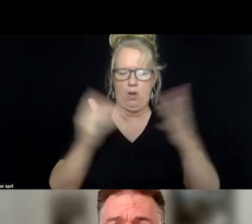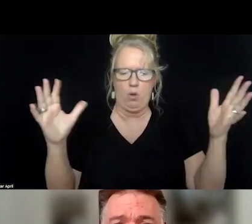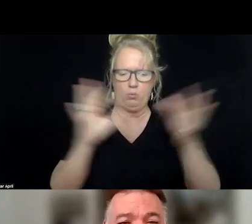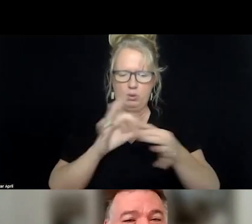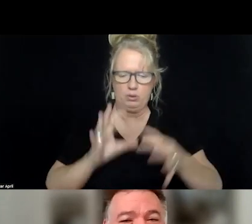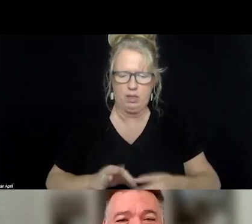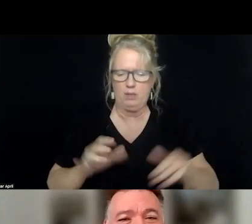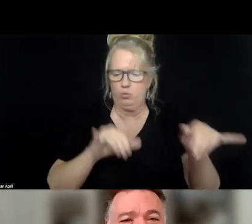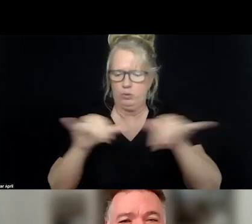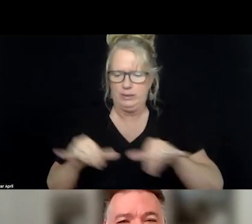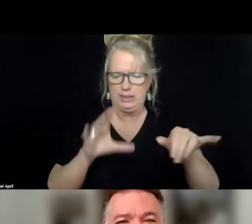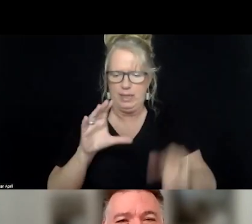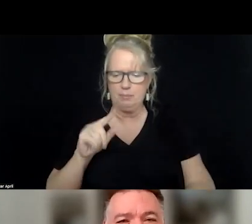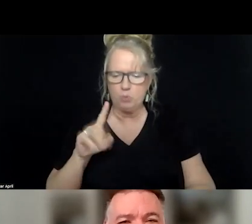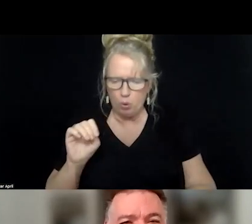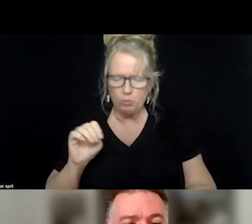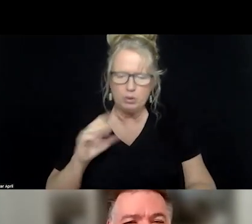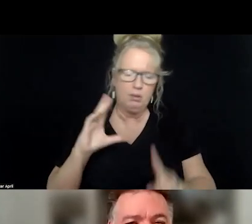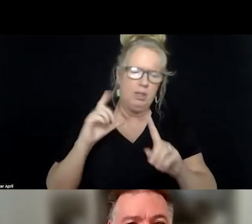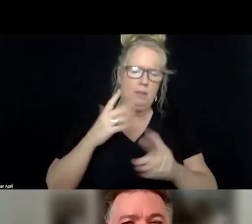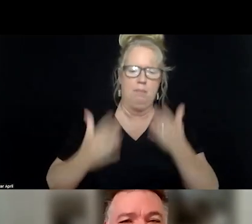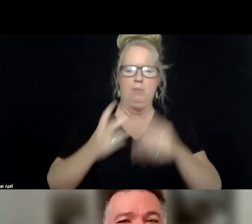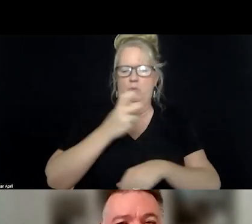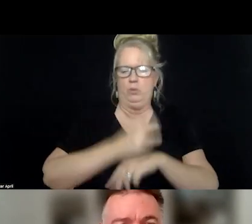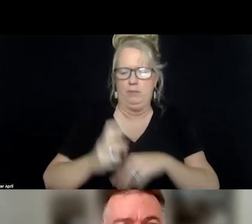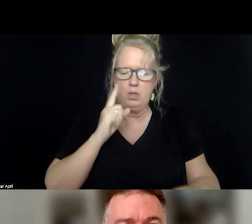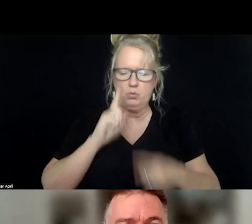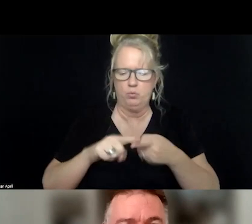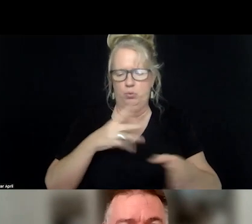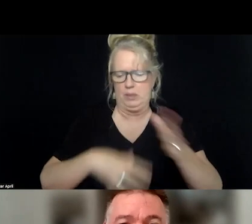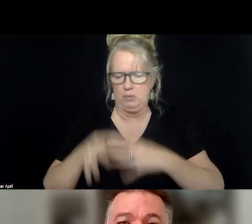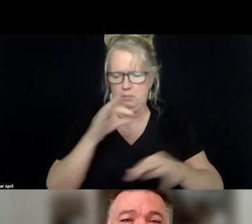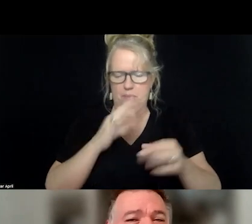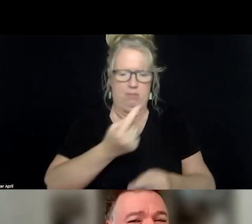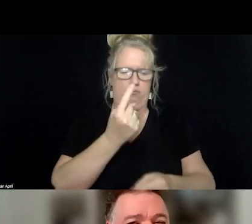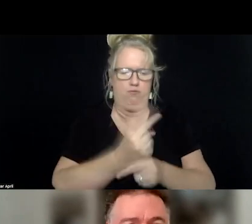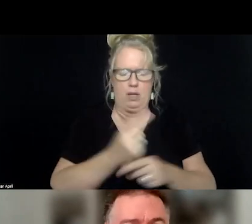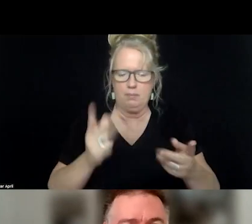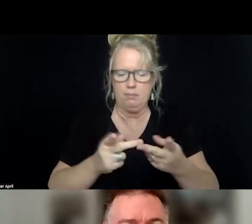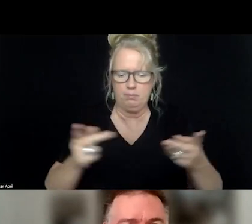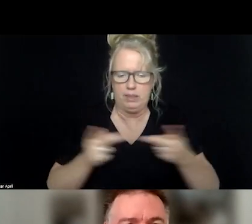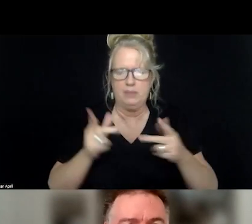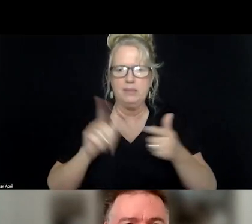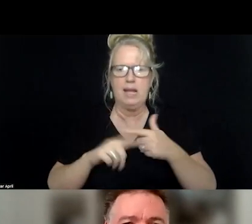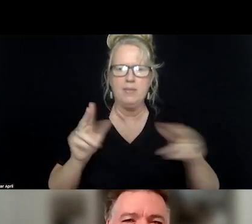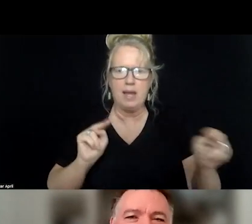CODE, YOU CAN IMAGINE HOW HARD IT IS TO GET REIMBURSEMENT.